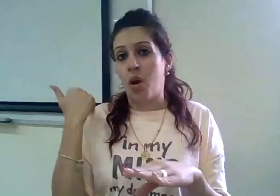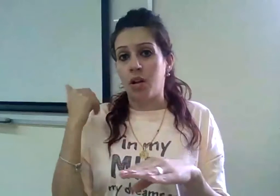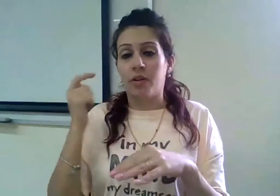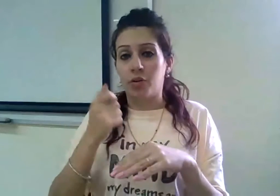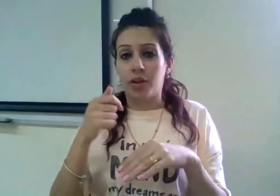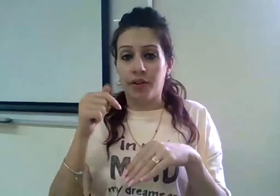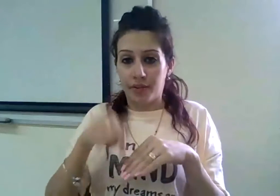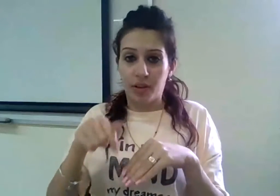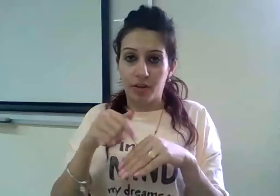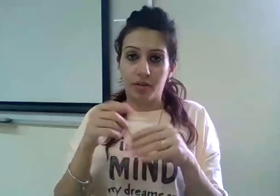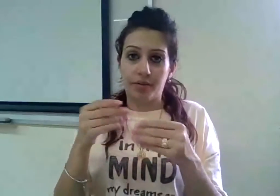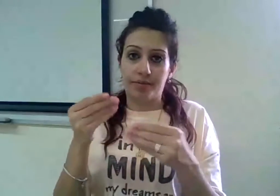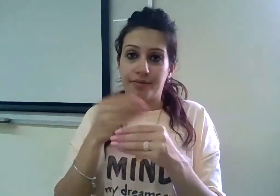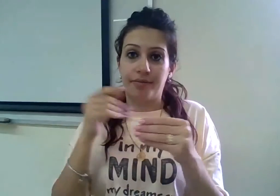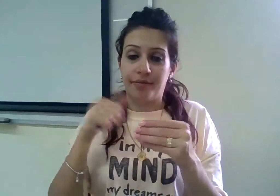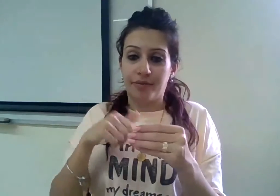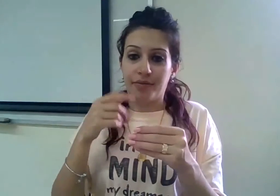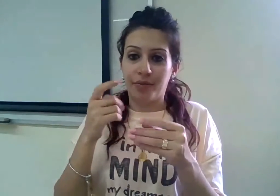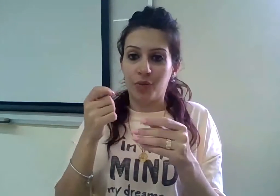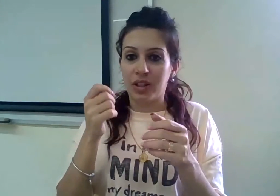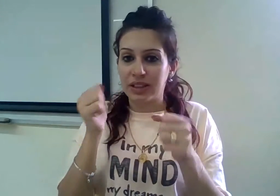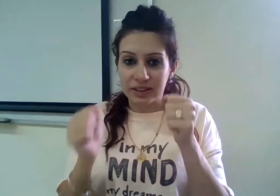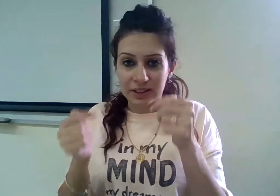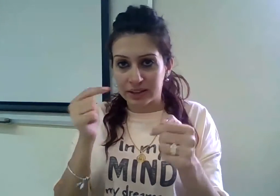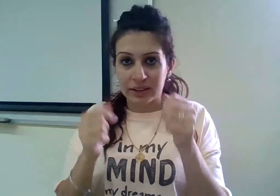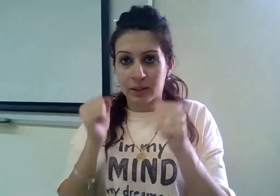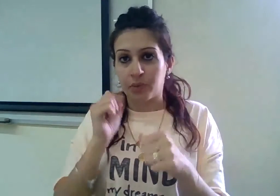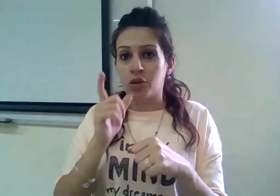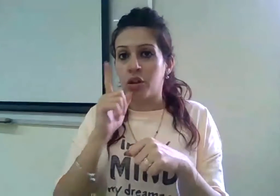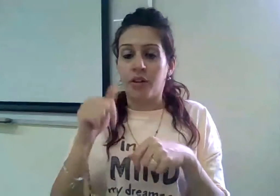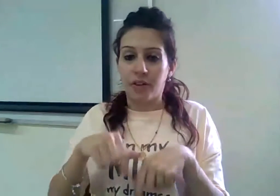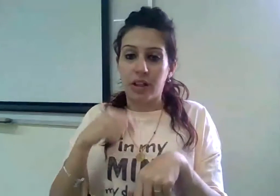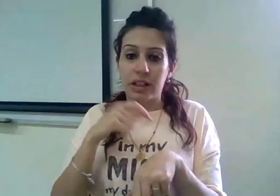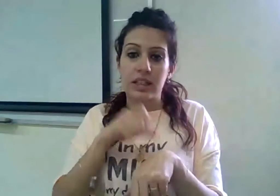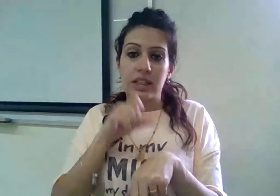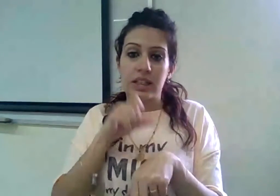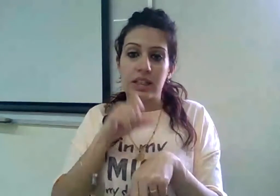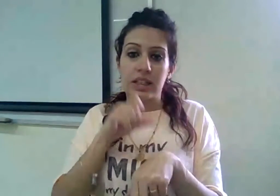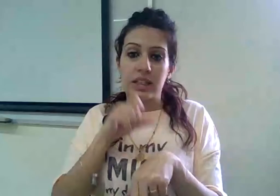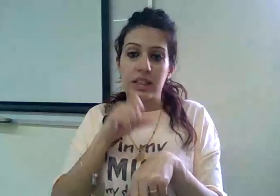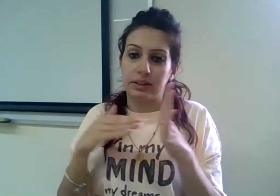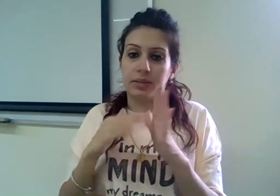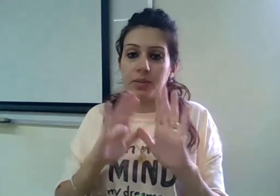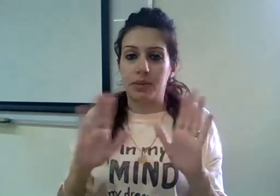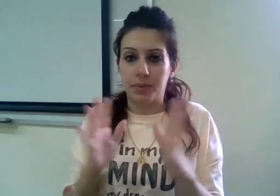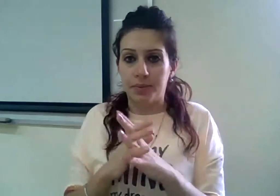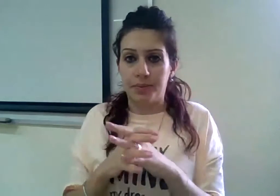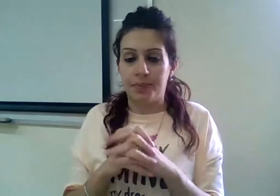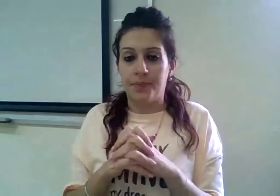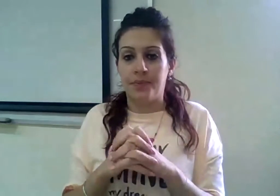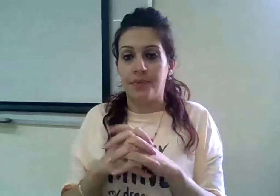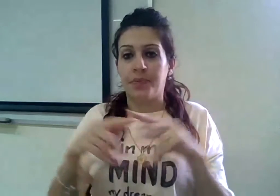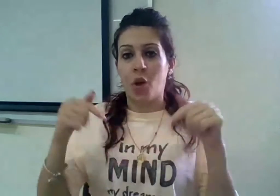also quite flexible. But altogether we have one and a half hours ahead of us. And today I like to welcome our guests.